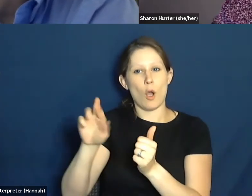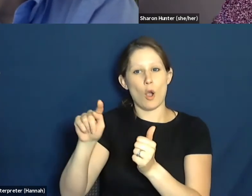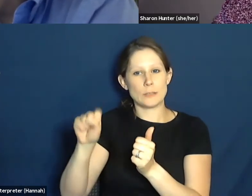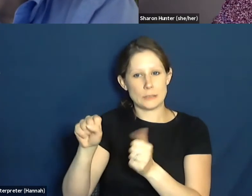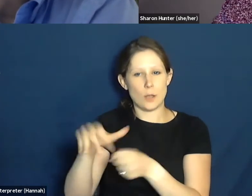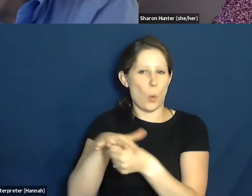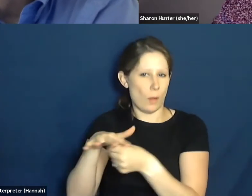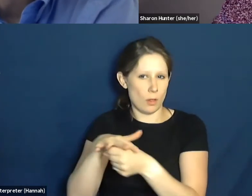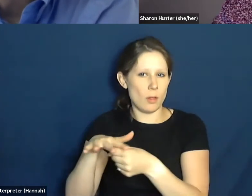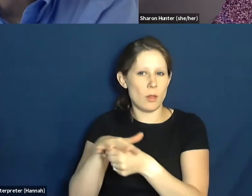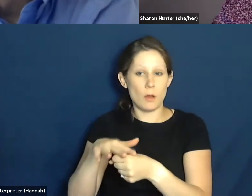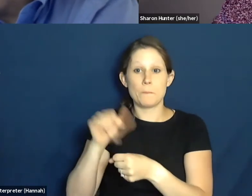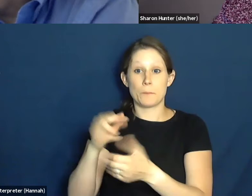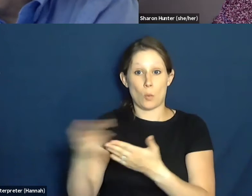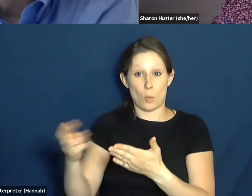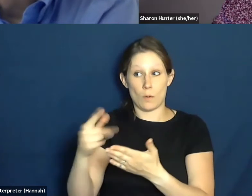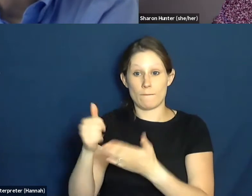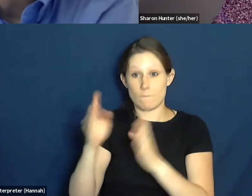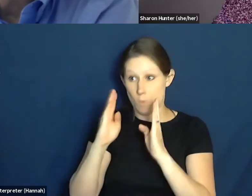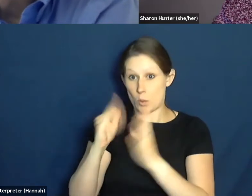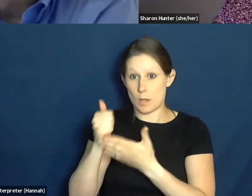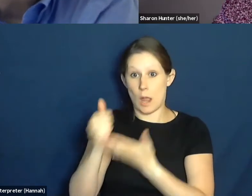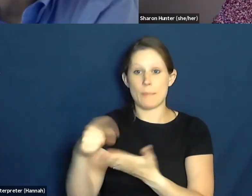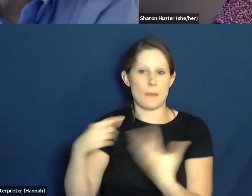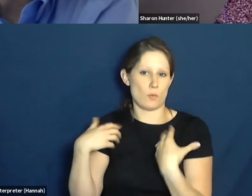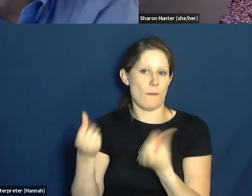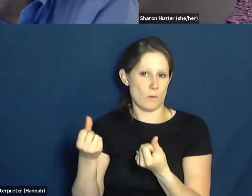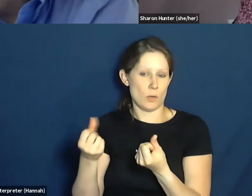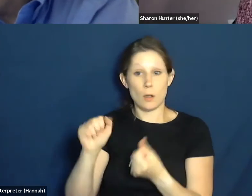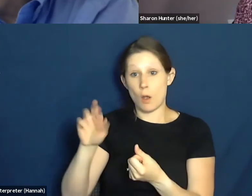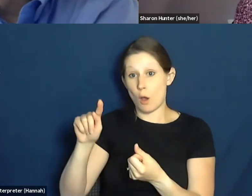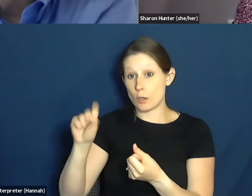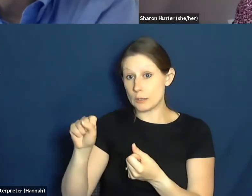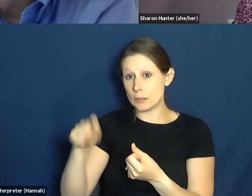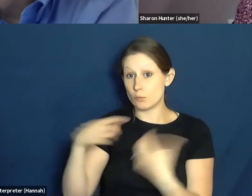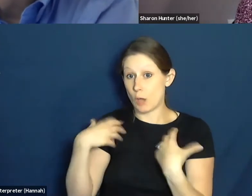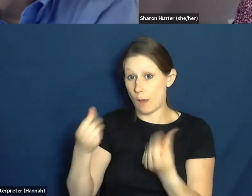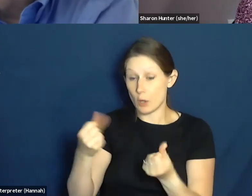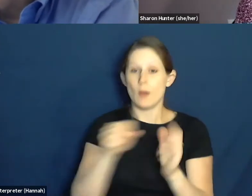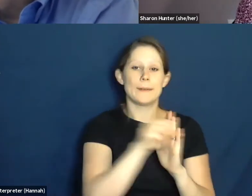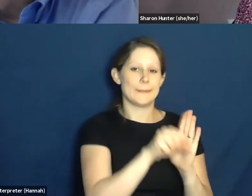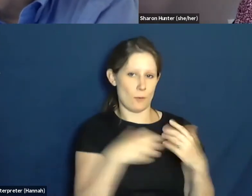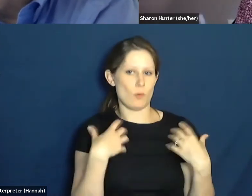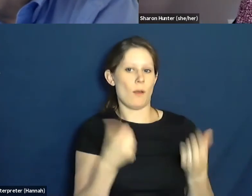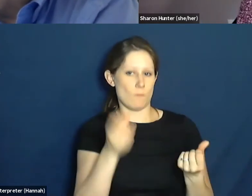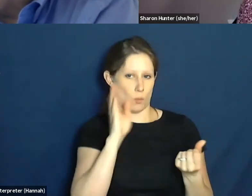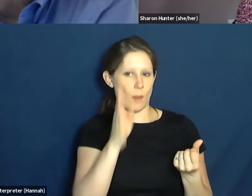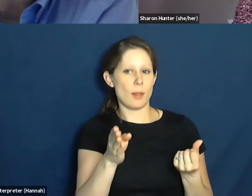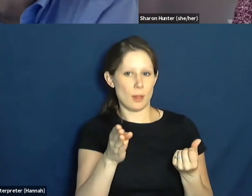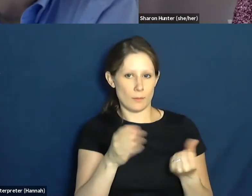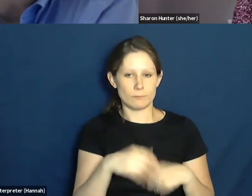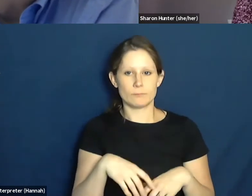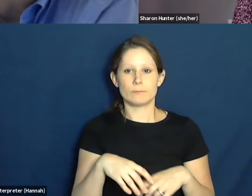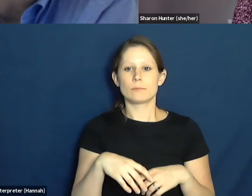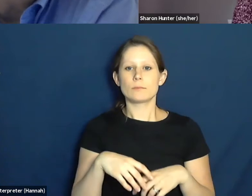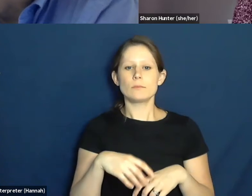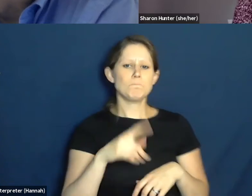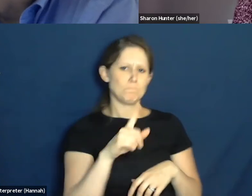resources focused on helping the arts recover. -- We have a question about, if you know what's